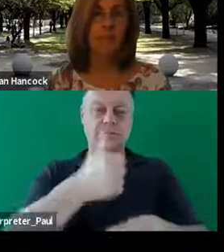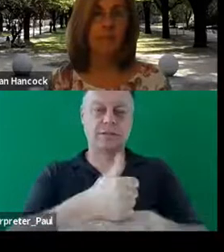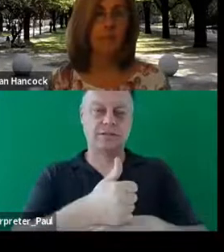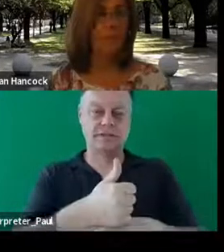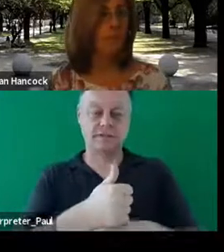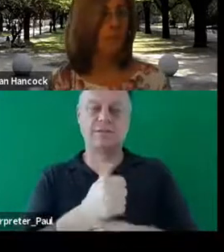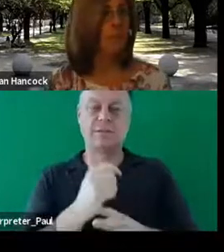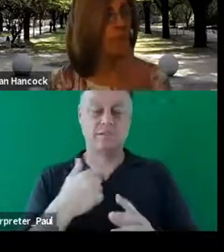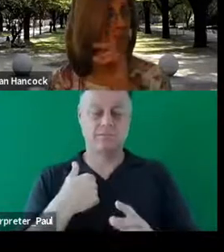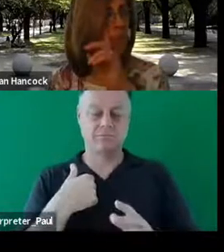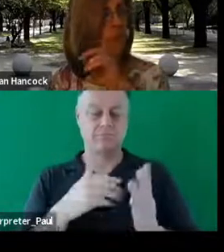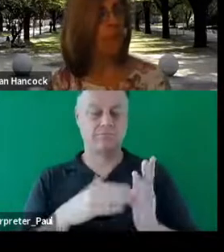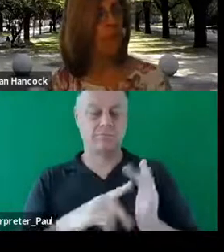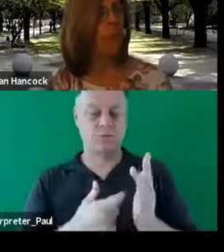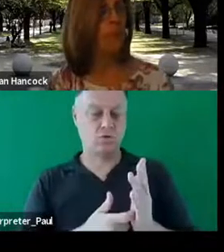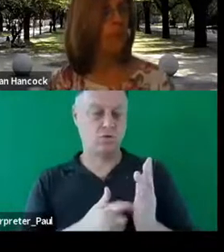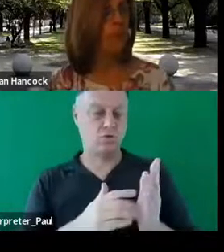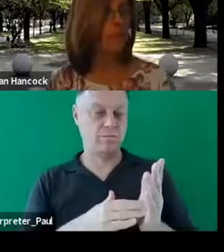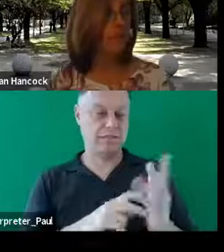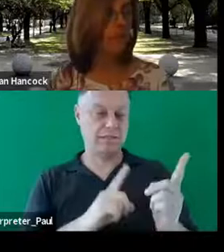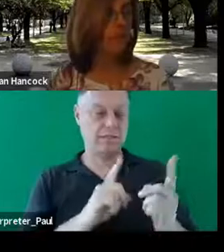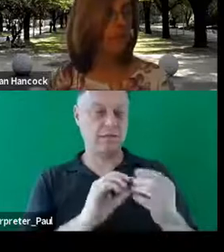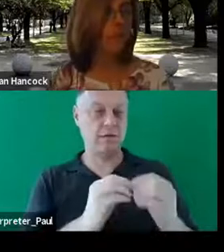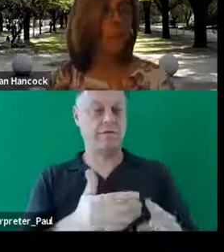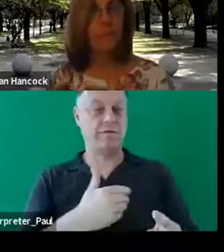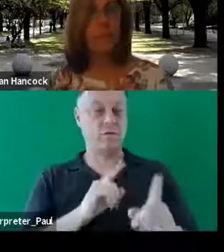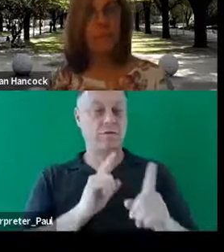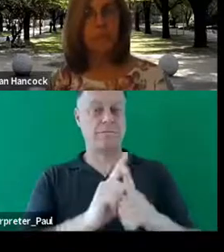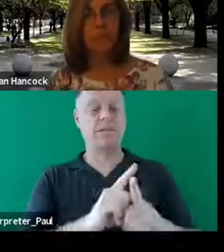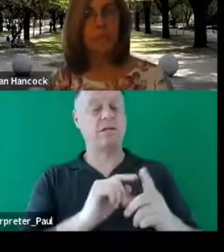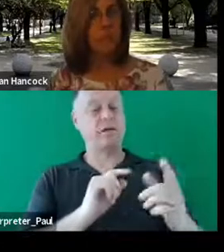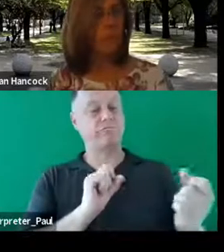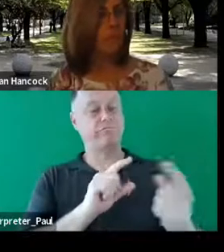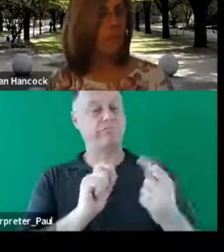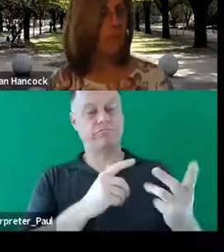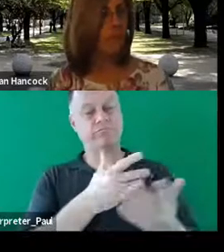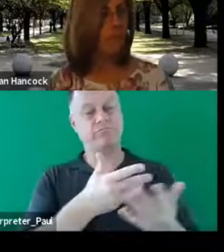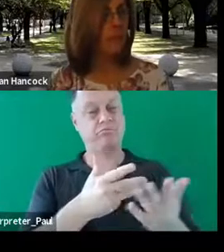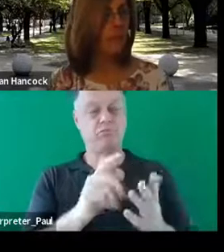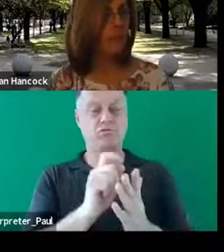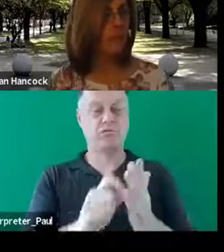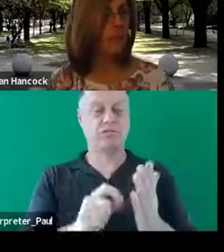work out a written agenda, prior to their weekly meeting, based loosely around the mentee short,